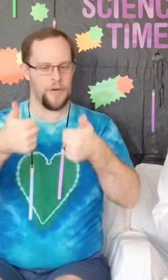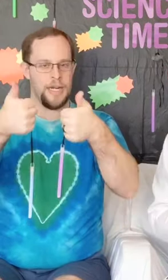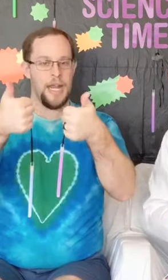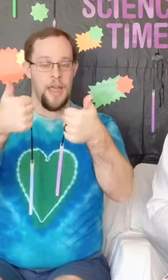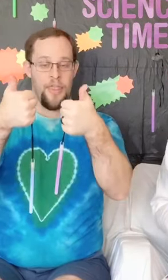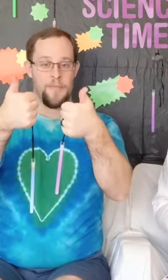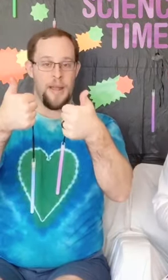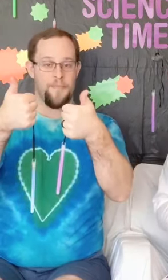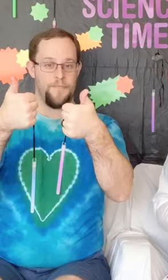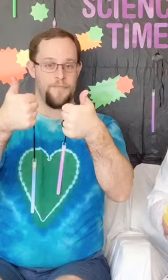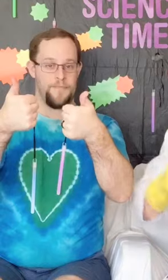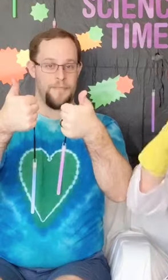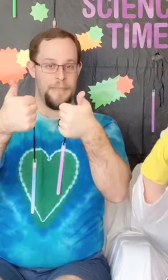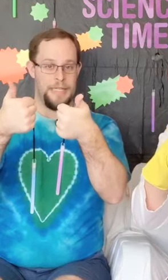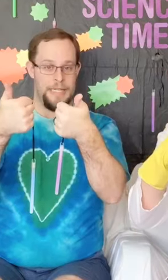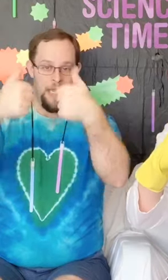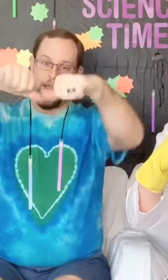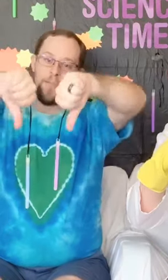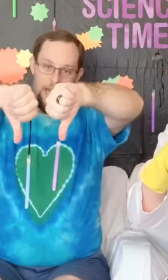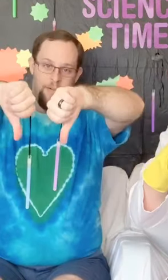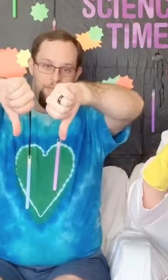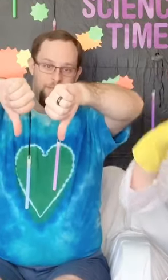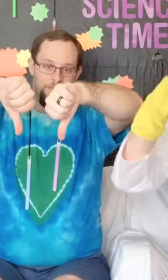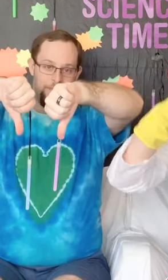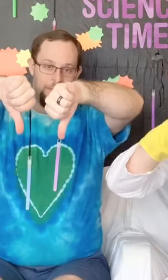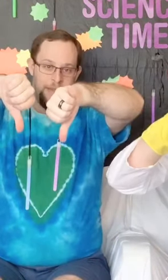gonna thumbs up. CALI: Thumbs up. AARON: Thumbs down. CALIE: Thumbs down. AARON: We're